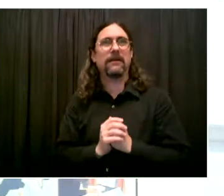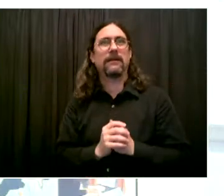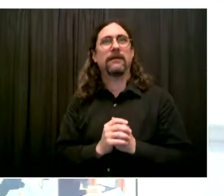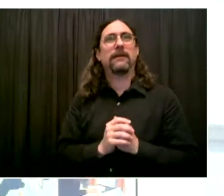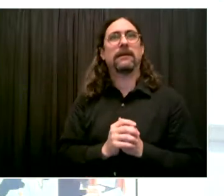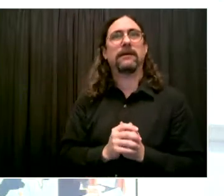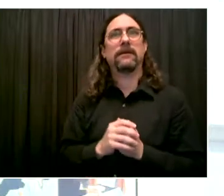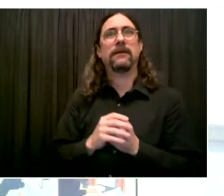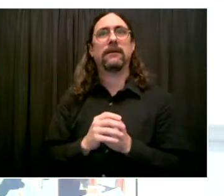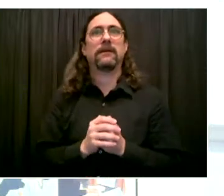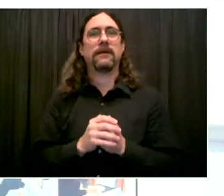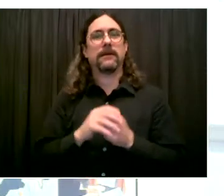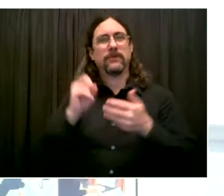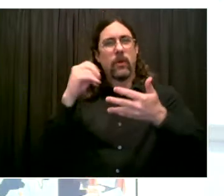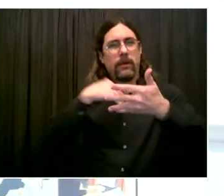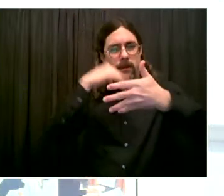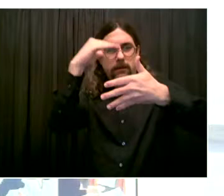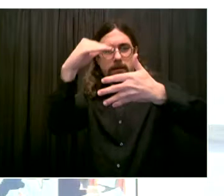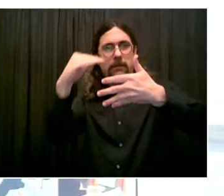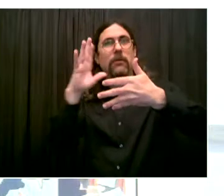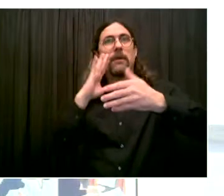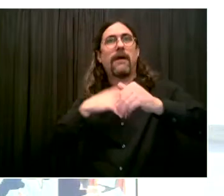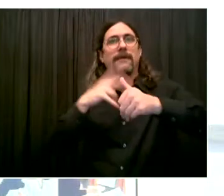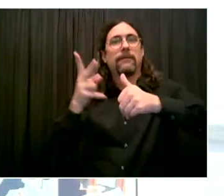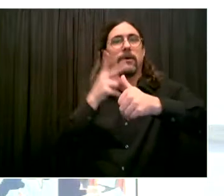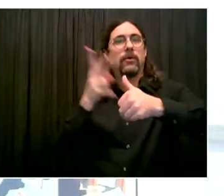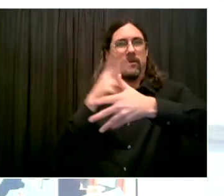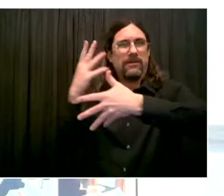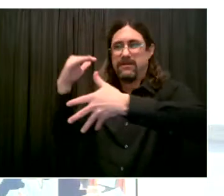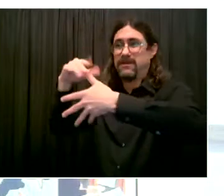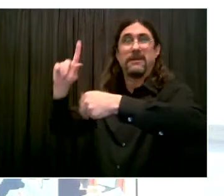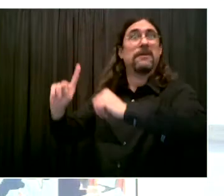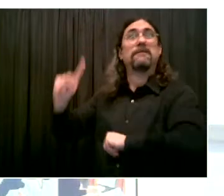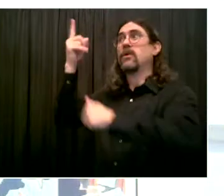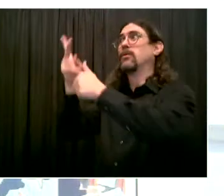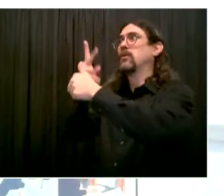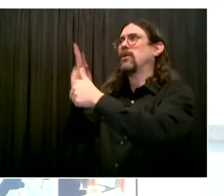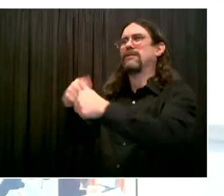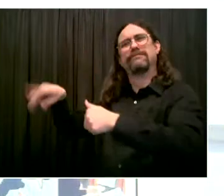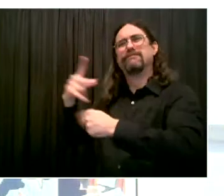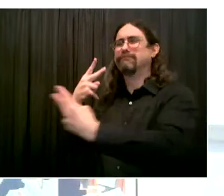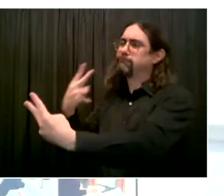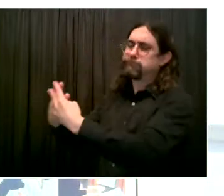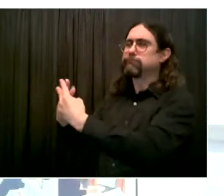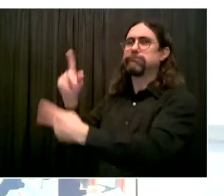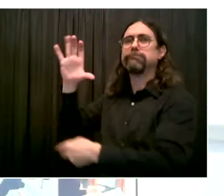THEY MOVE CONSIDERABLE TAXING EFFORT TO LEAVE THE HOME. WHILE ARRANGING OTHER OPTIONNS